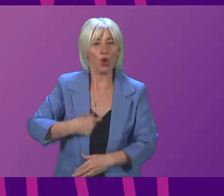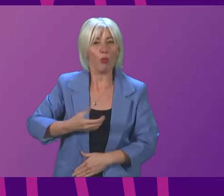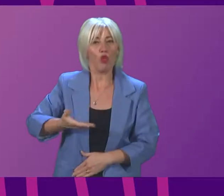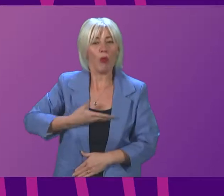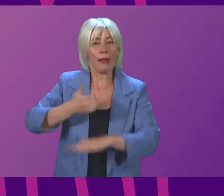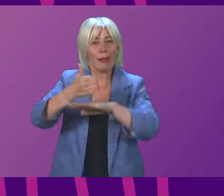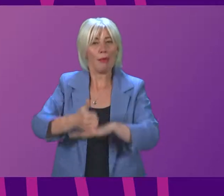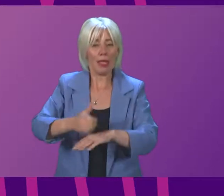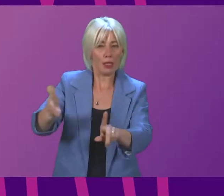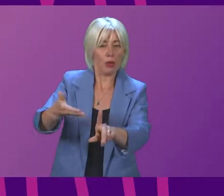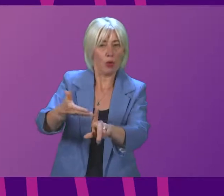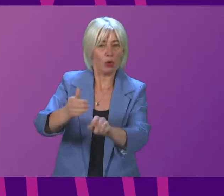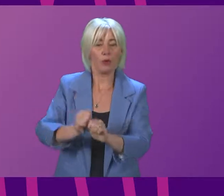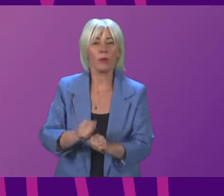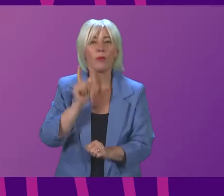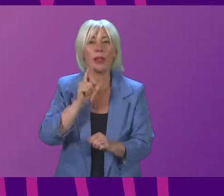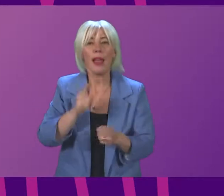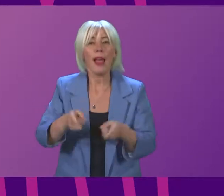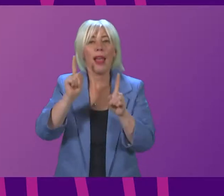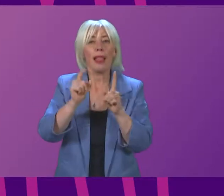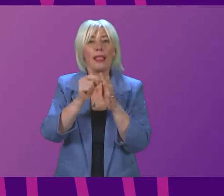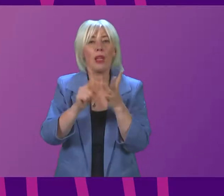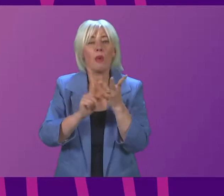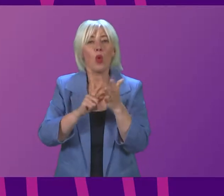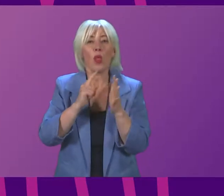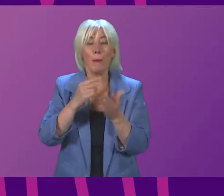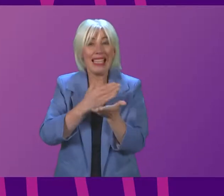I should say that Lady Poole has made clear to the First Minister and to me